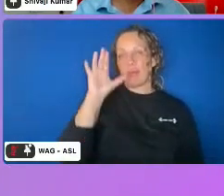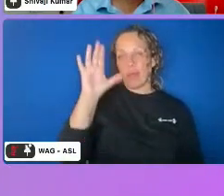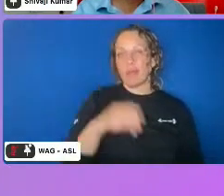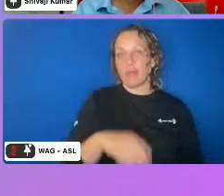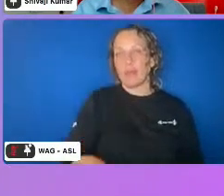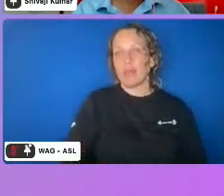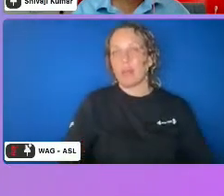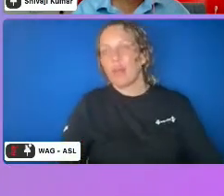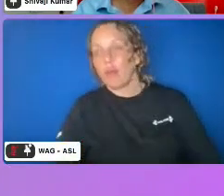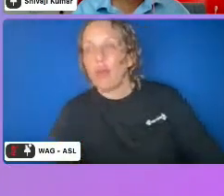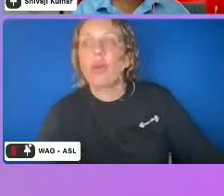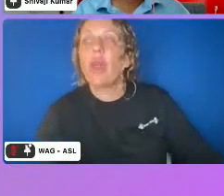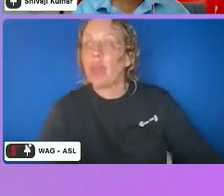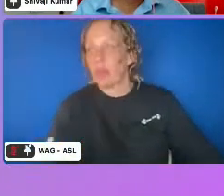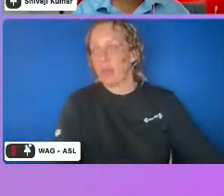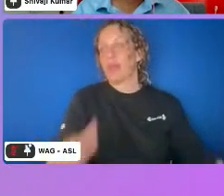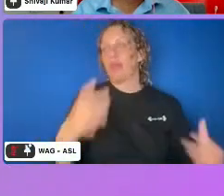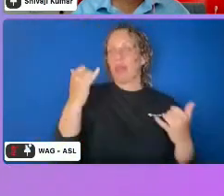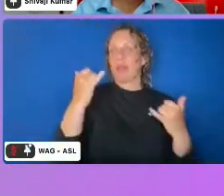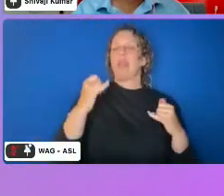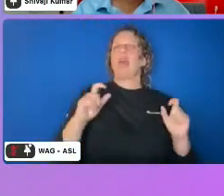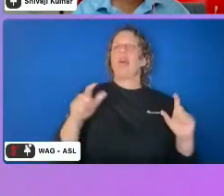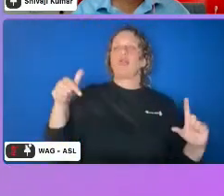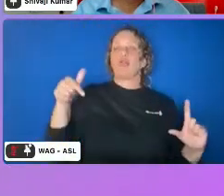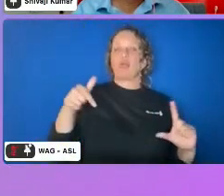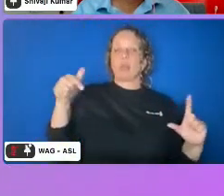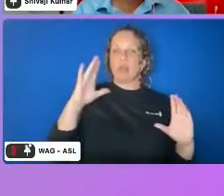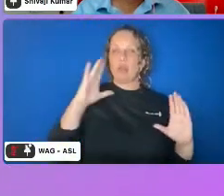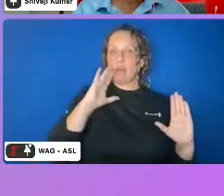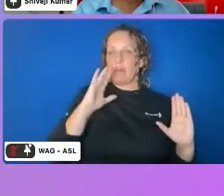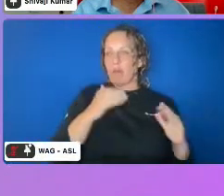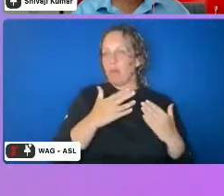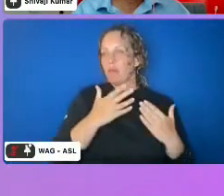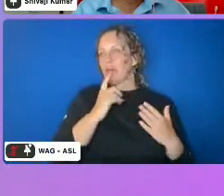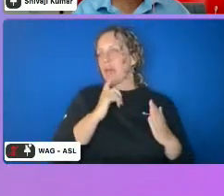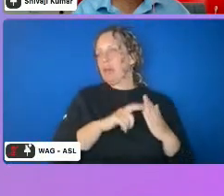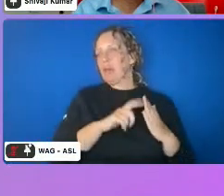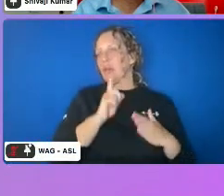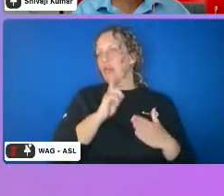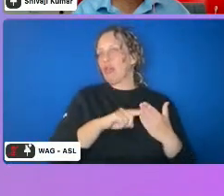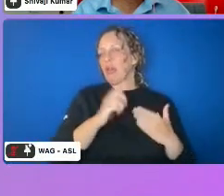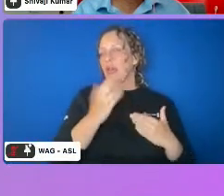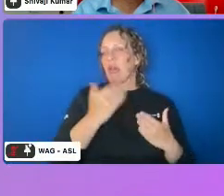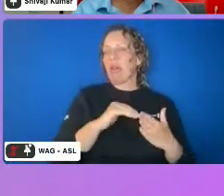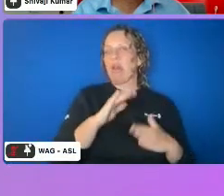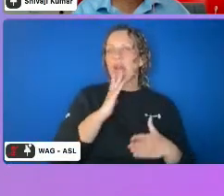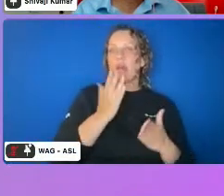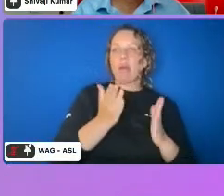All right, it's doing the screenshot focus syndication checks again. And now it's asking if there's any elements